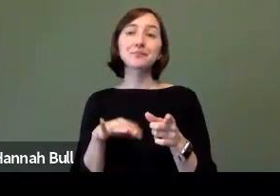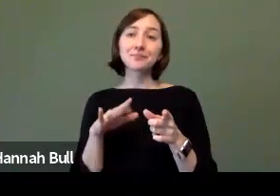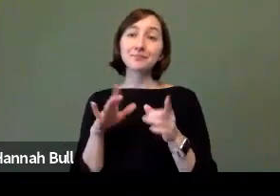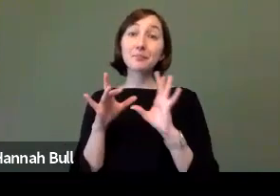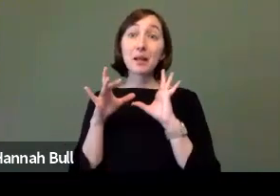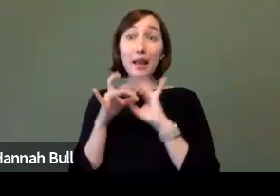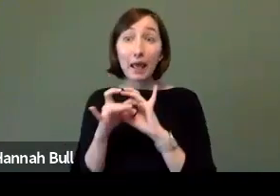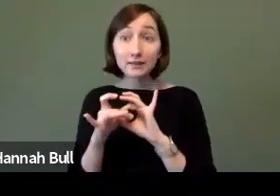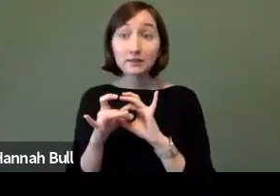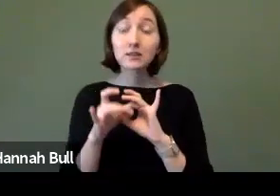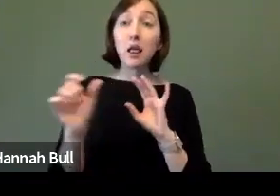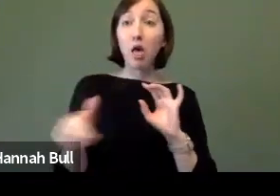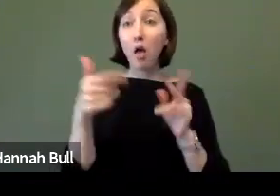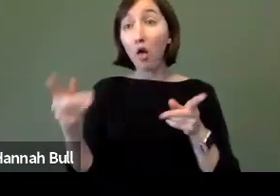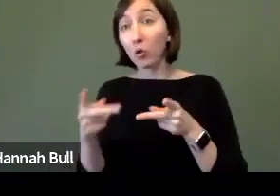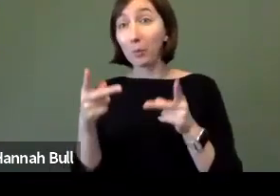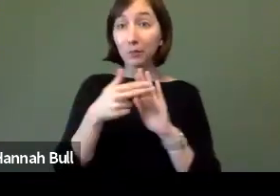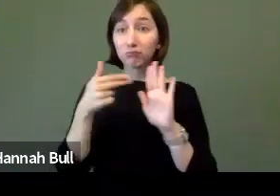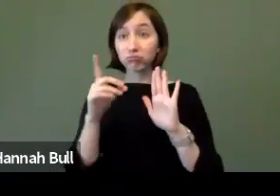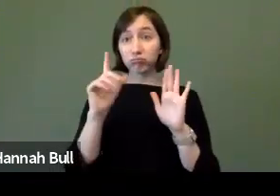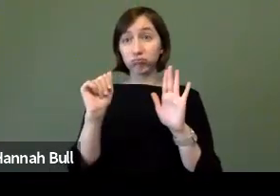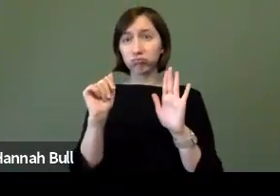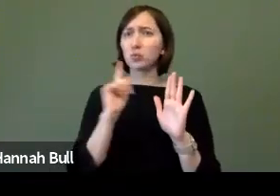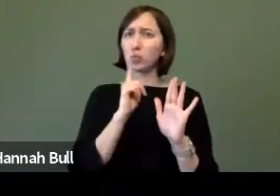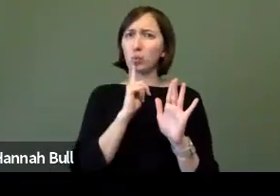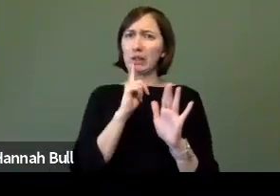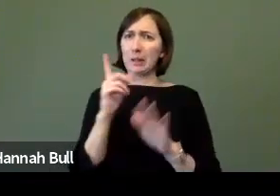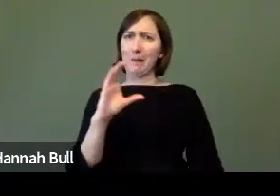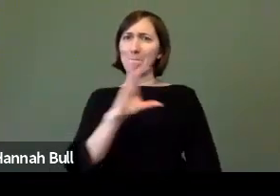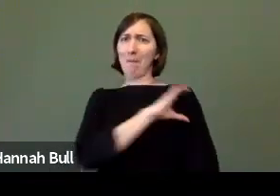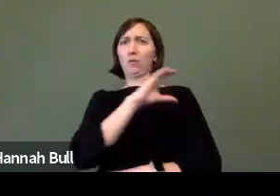can be a powerful experience. The National Federation of the Blind